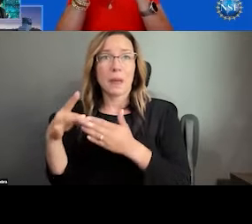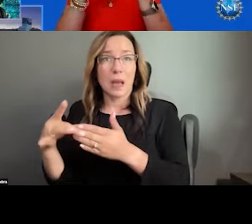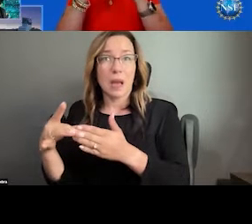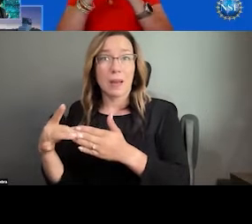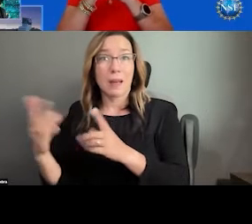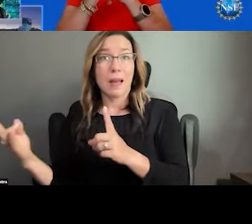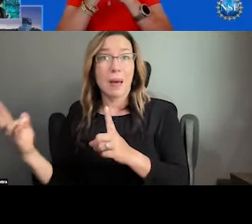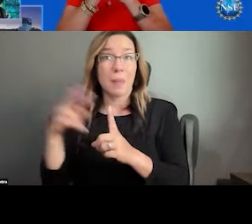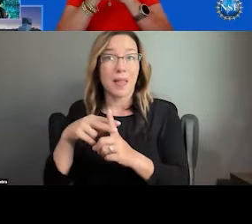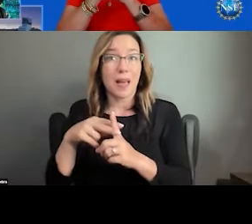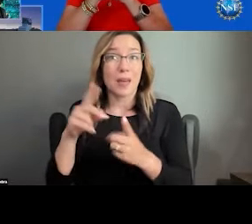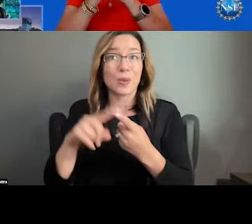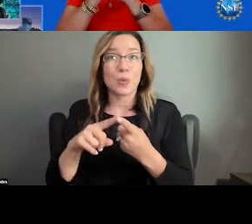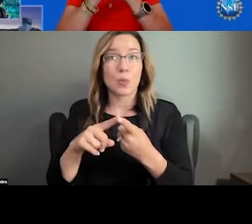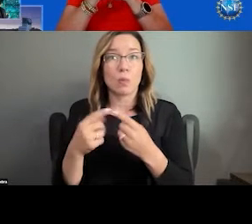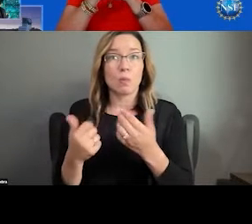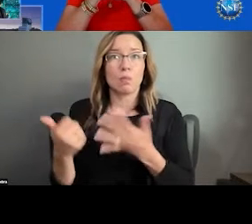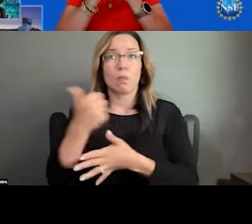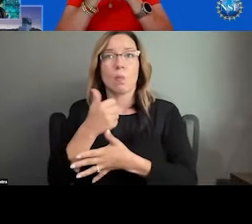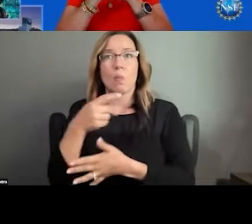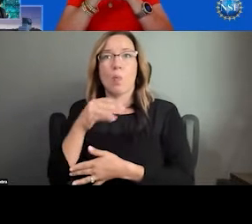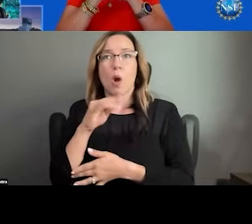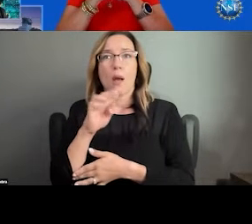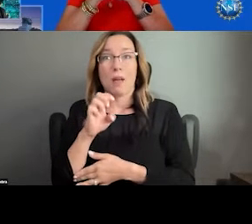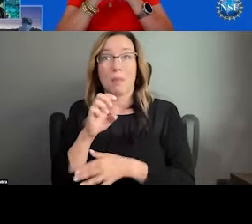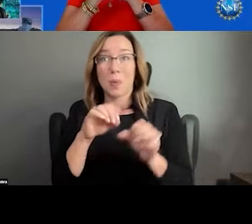the prime organization submitting the proposal only.